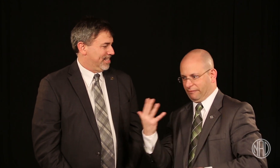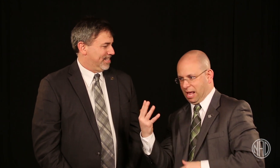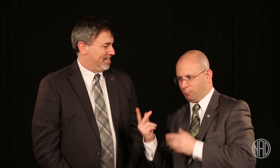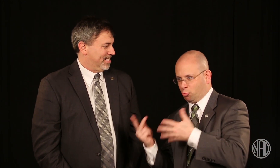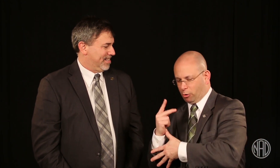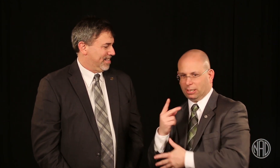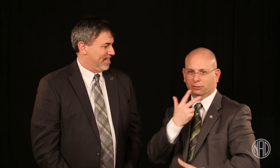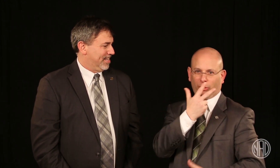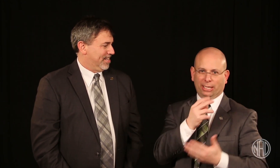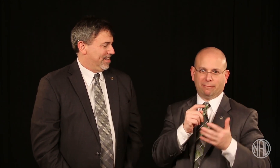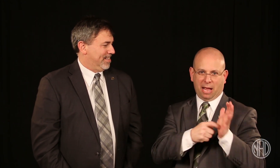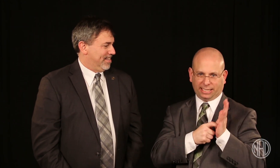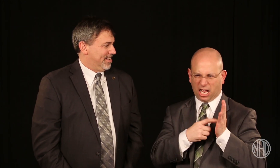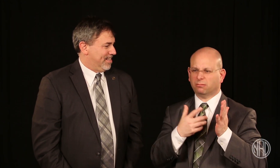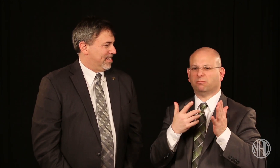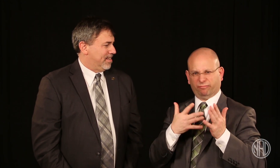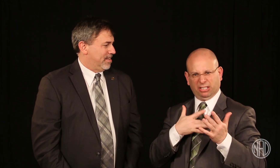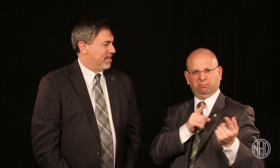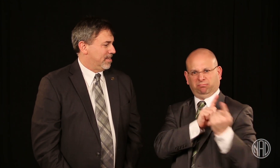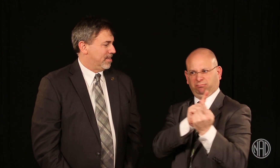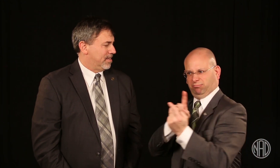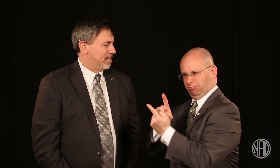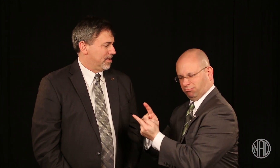The NAD has met the demands of the five priorities and the three mandates.